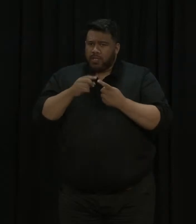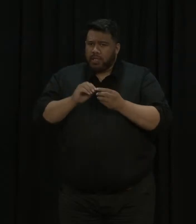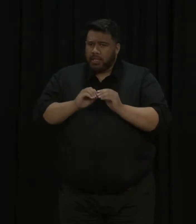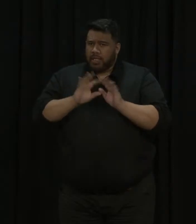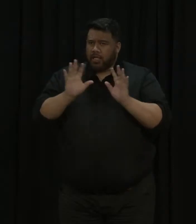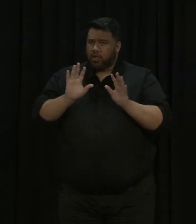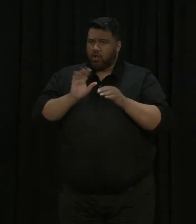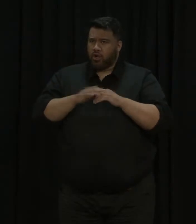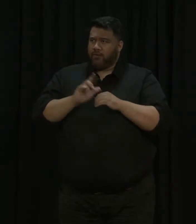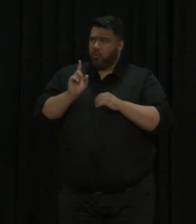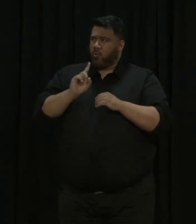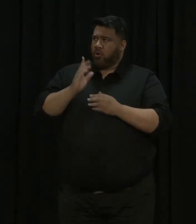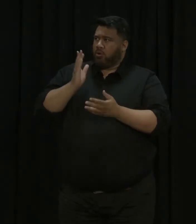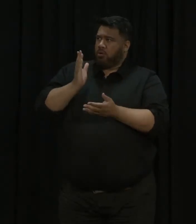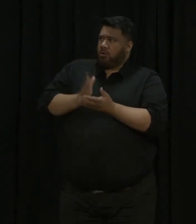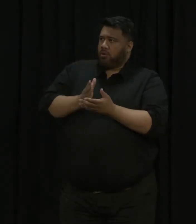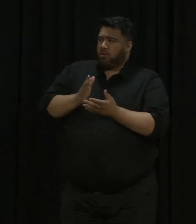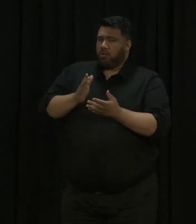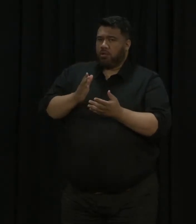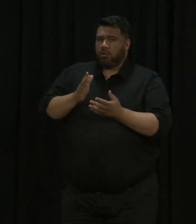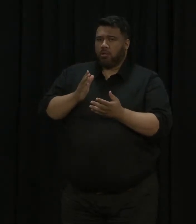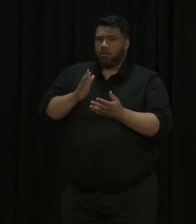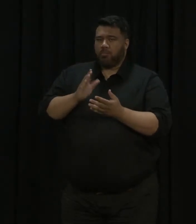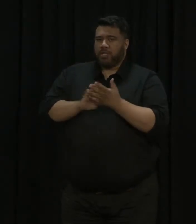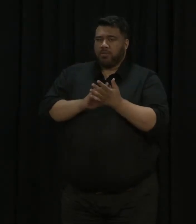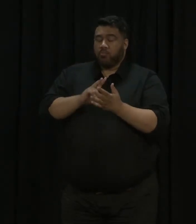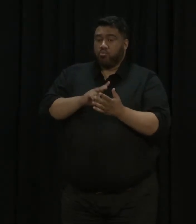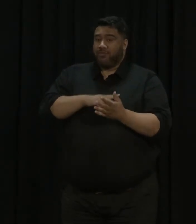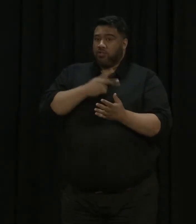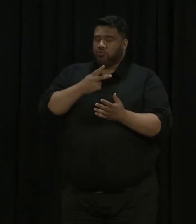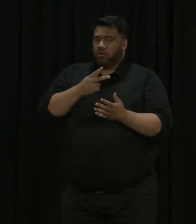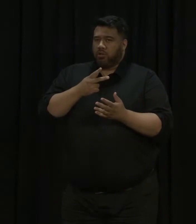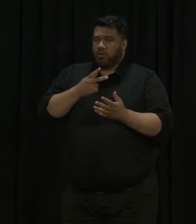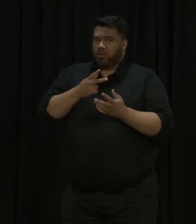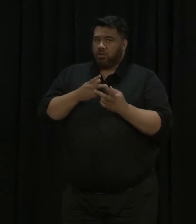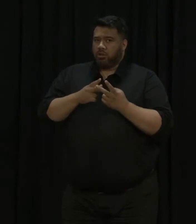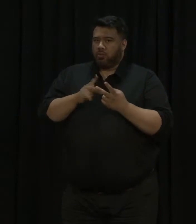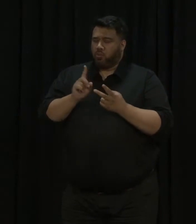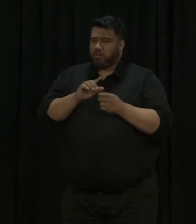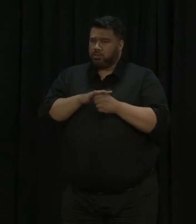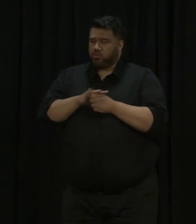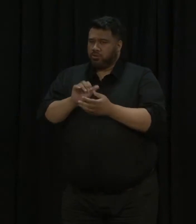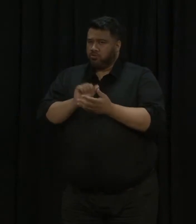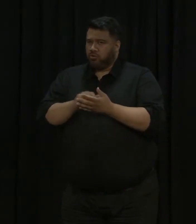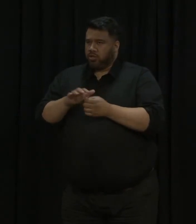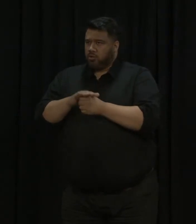guidance will be coming to GPs later in the week and that what